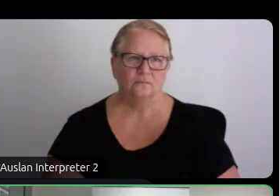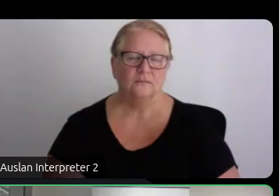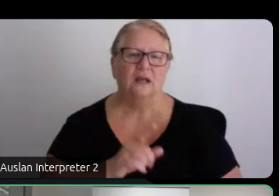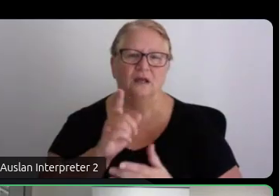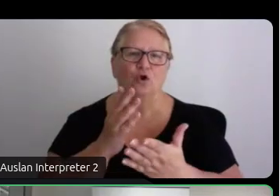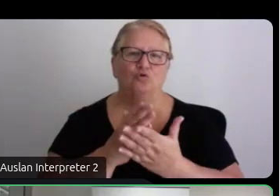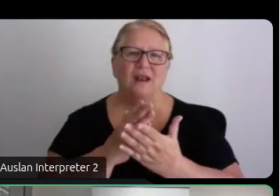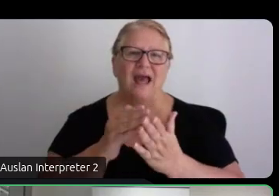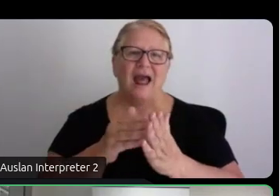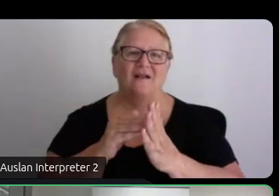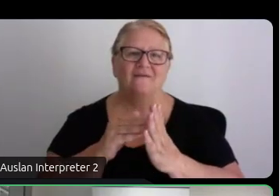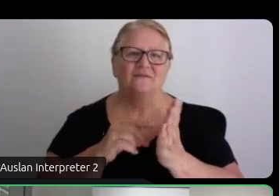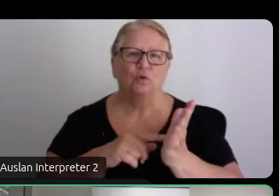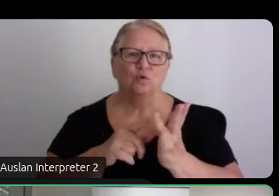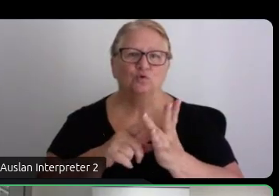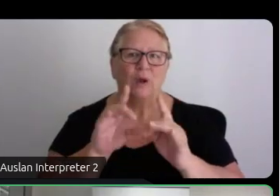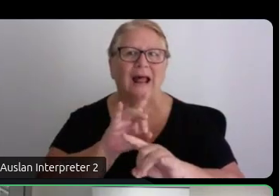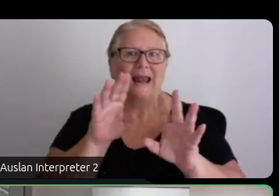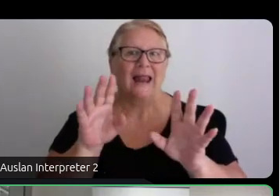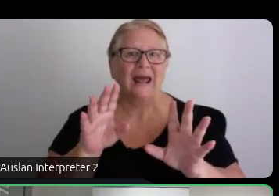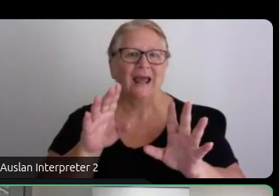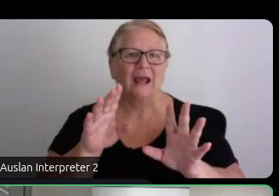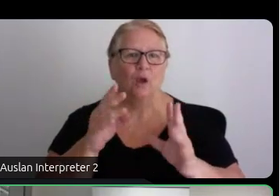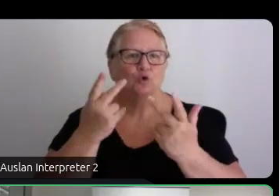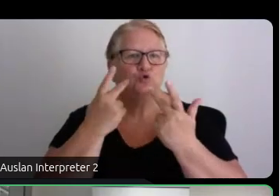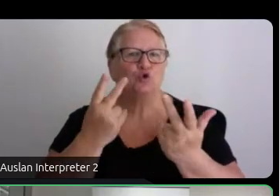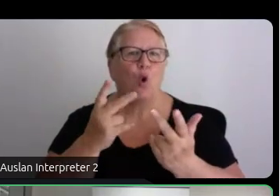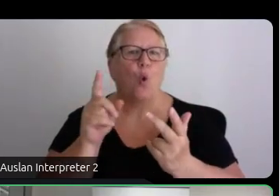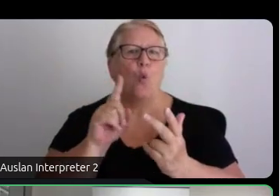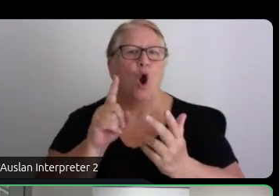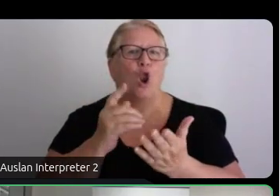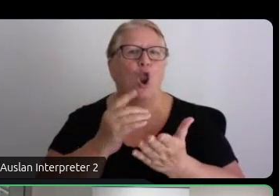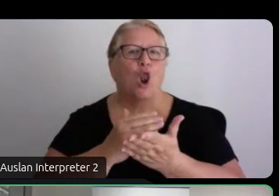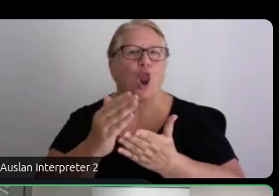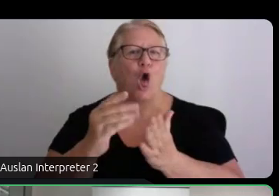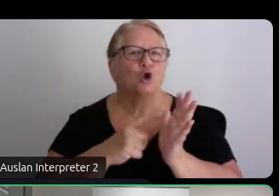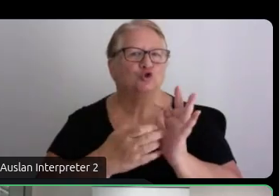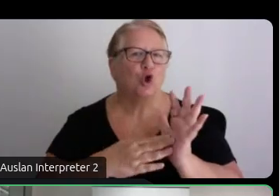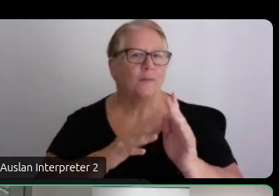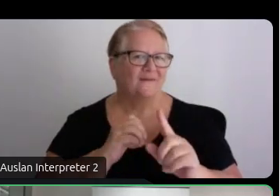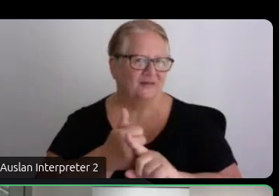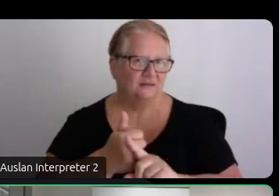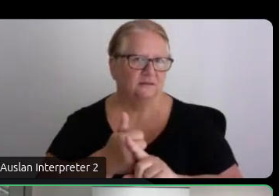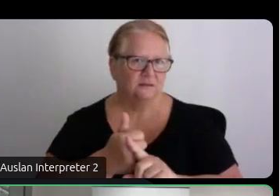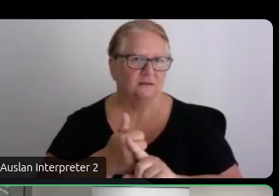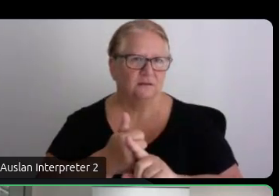to really clearly demonstrate what the long-term effect is. Uh even though it might look like a